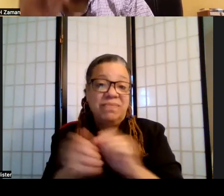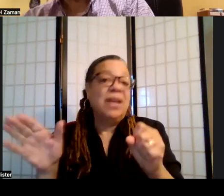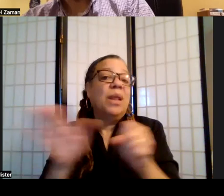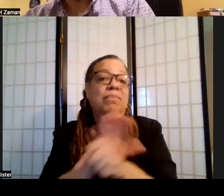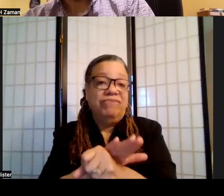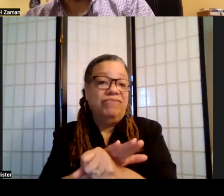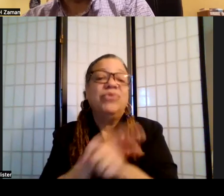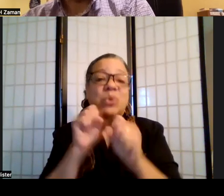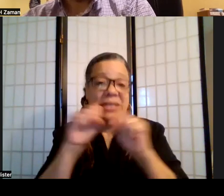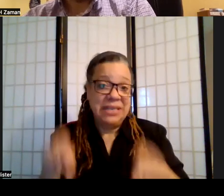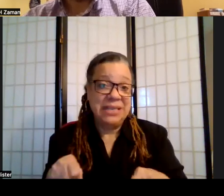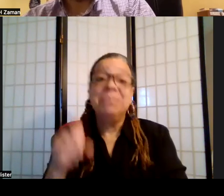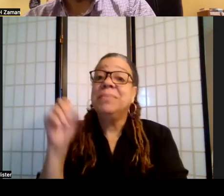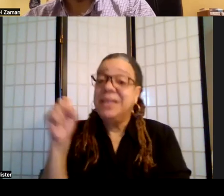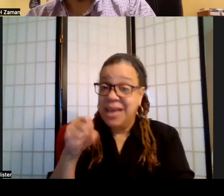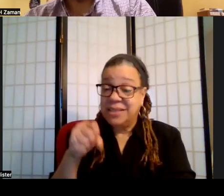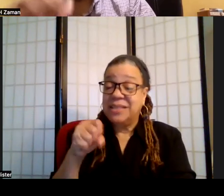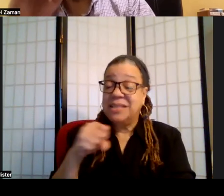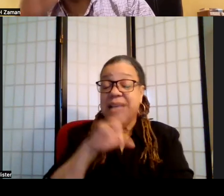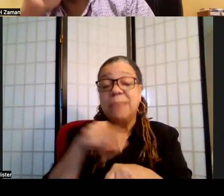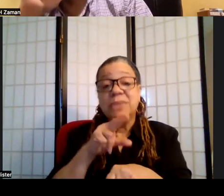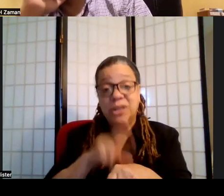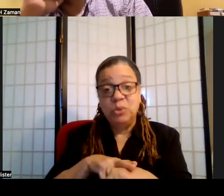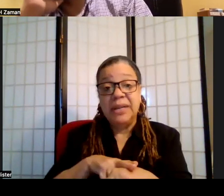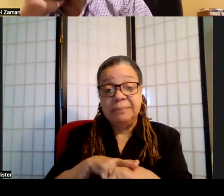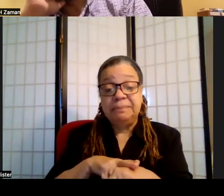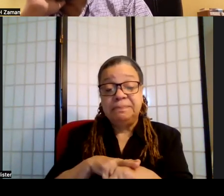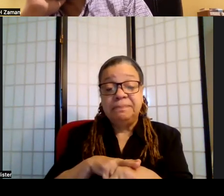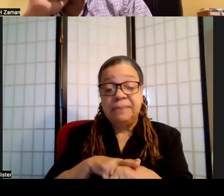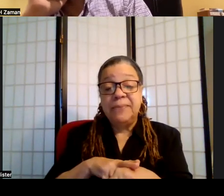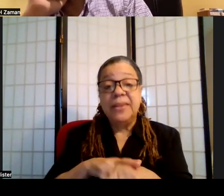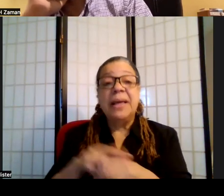Absolutely. And, you know, I uh-- despite many, many challenges,